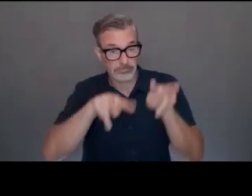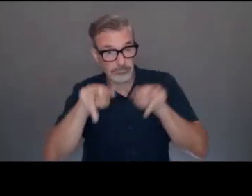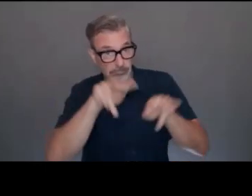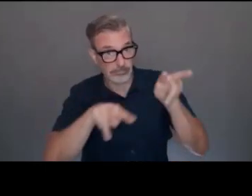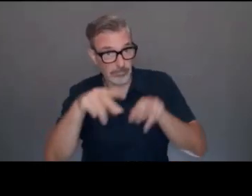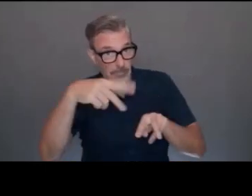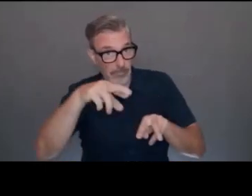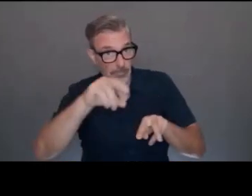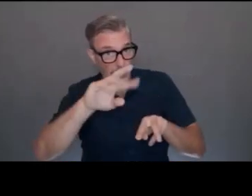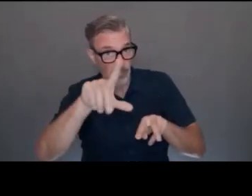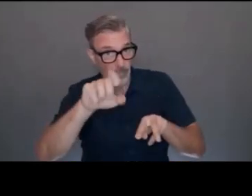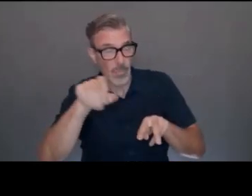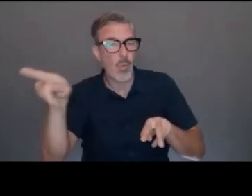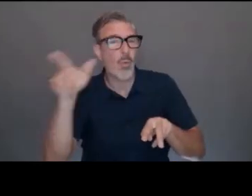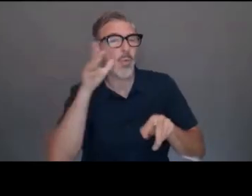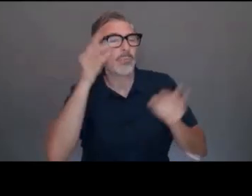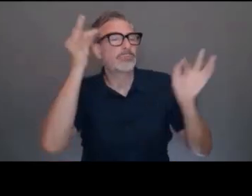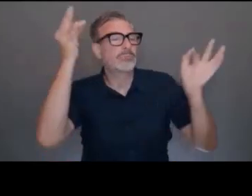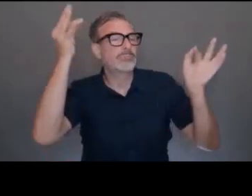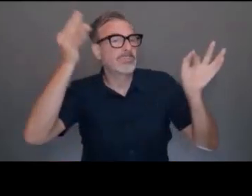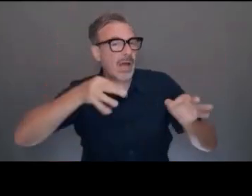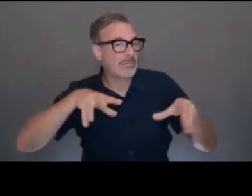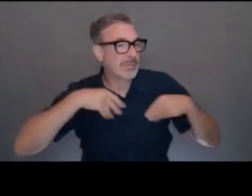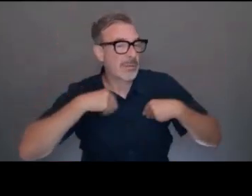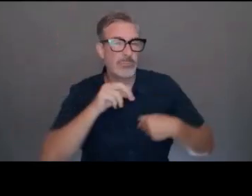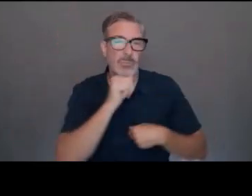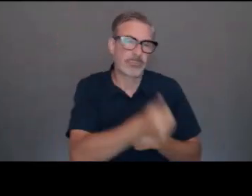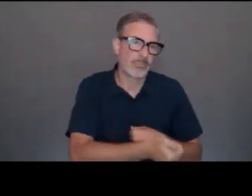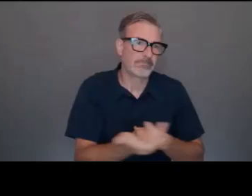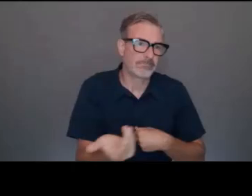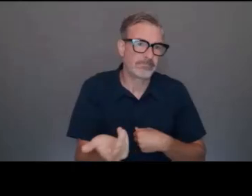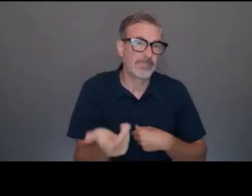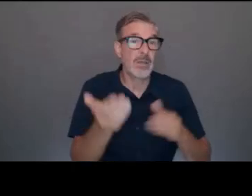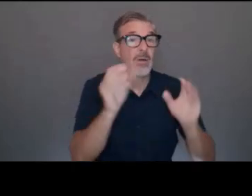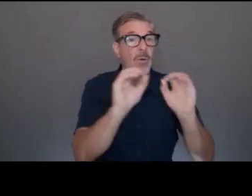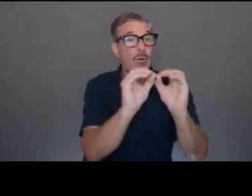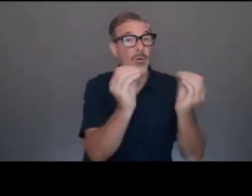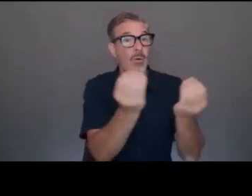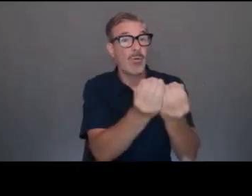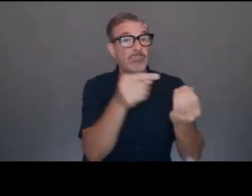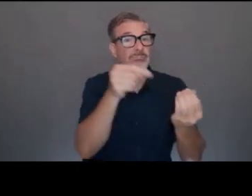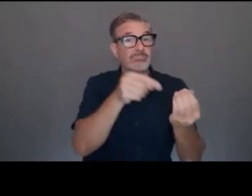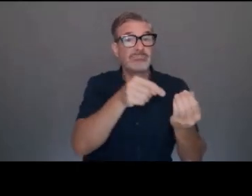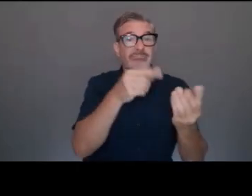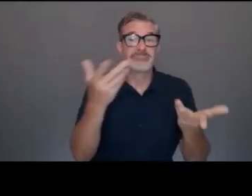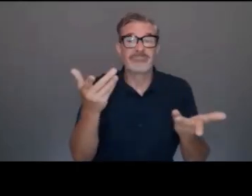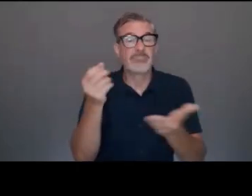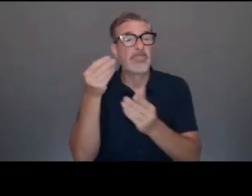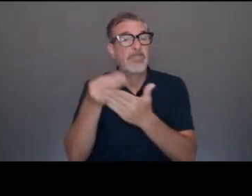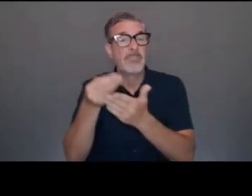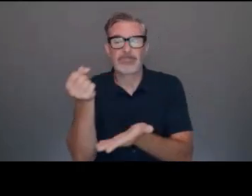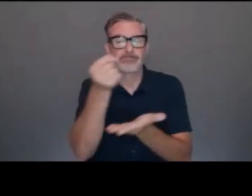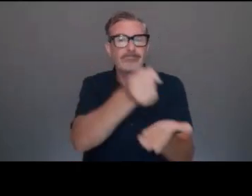Organizations presently receiving core or operating grants can also apply to this component.